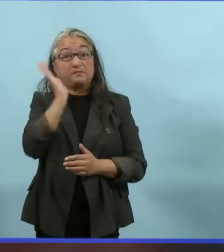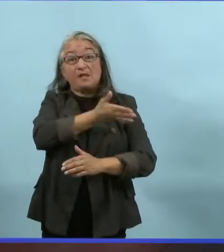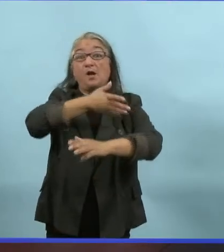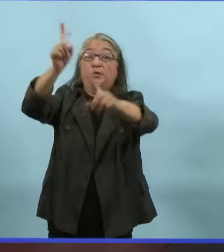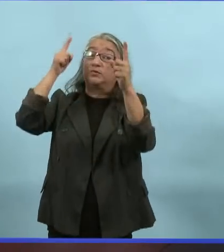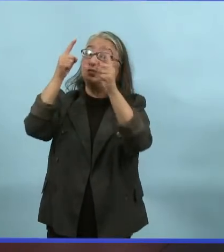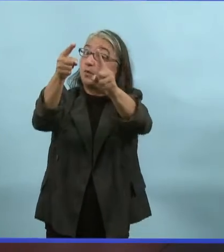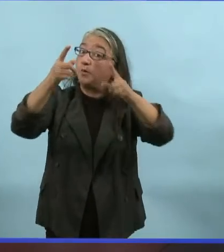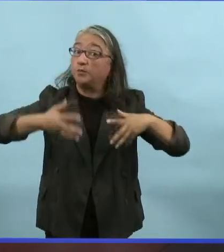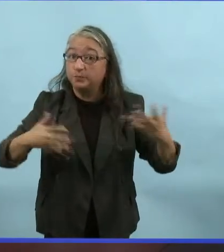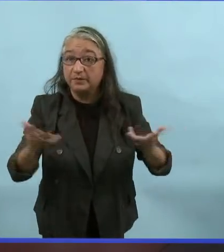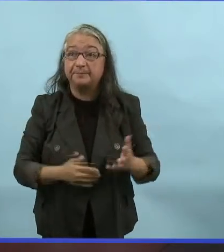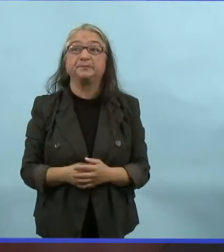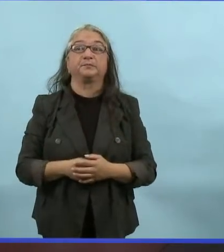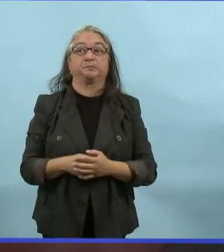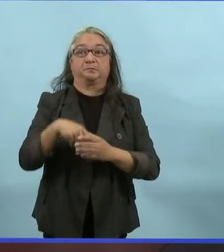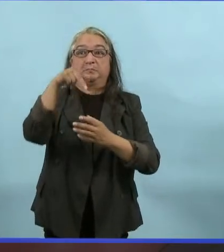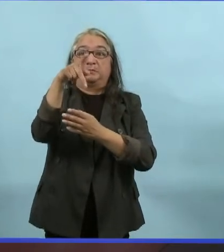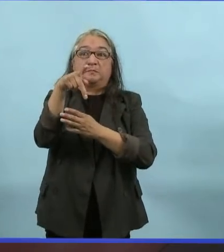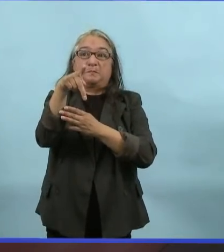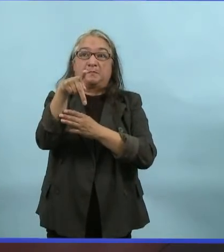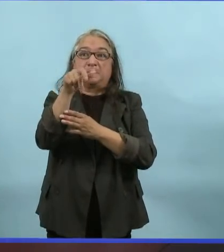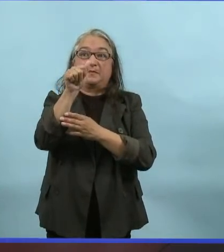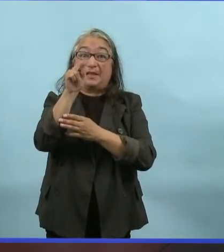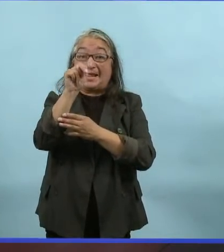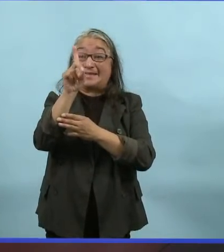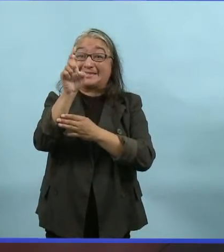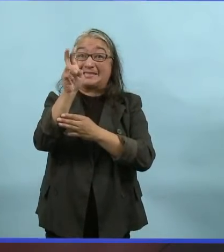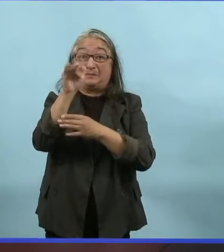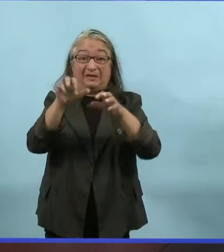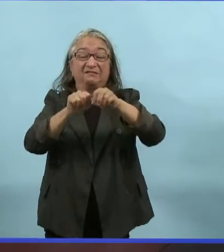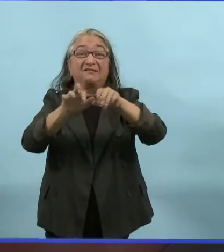is behind us it's not going to be cove it isn't going to be behind us but the pandemic is going